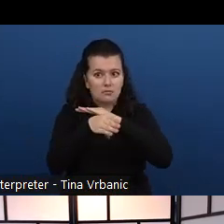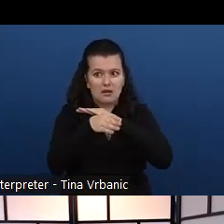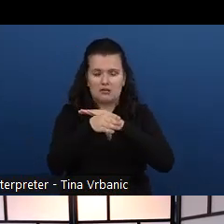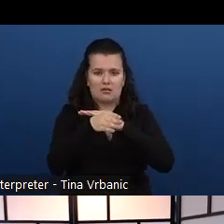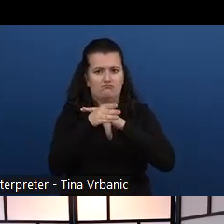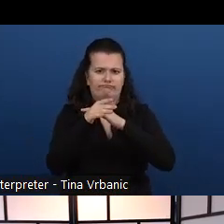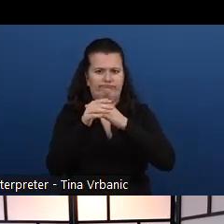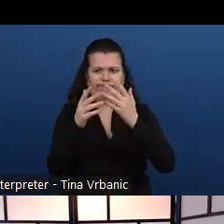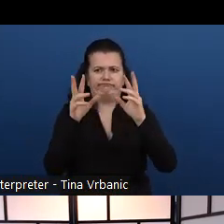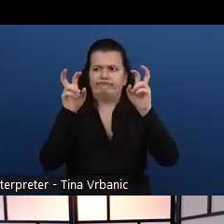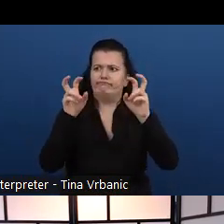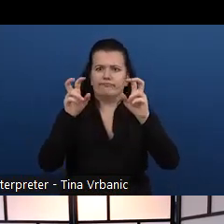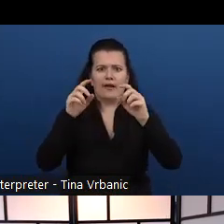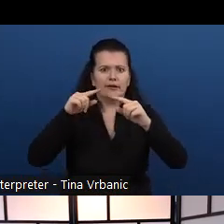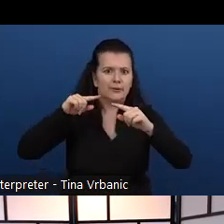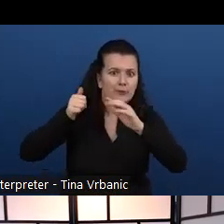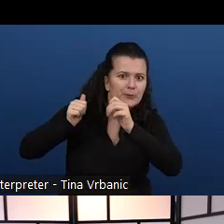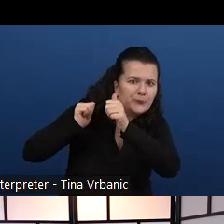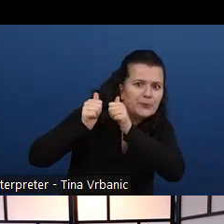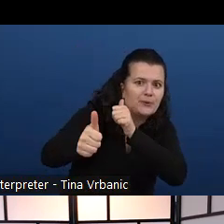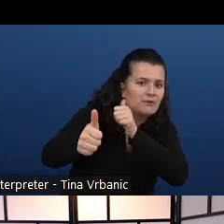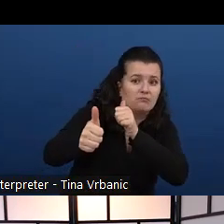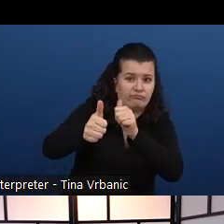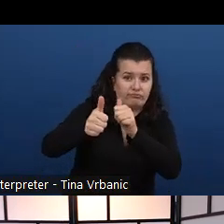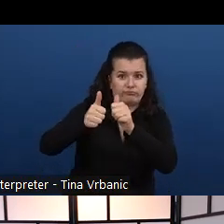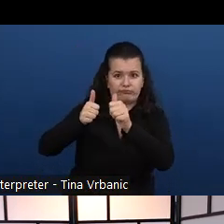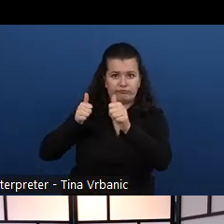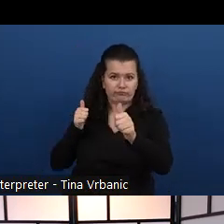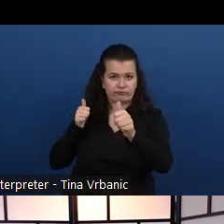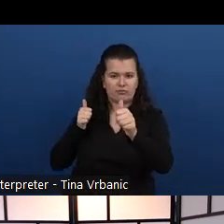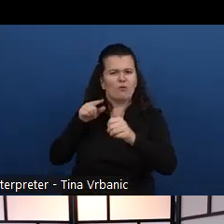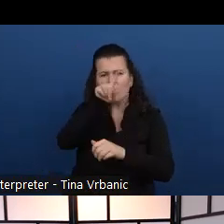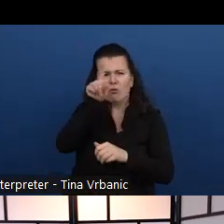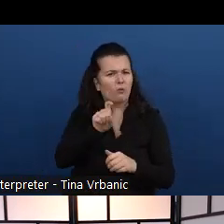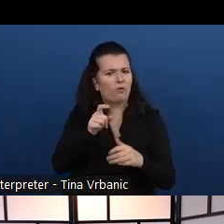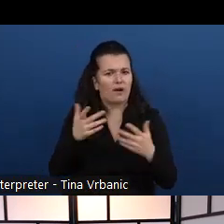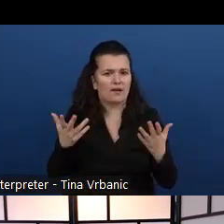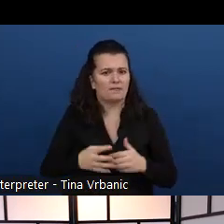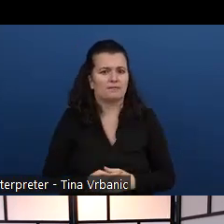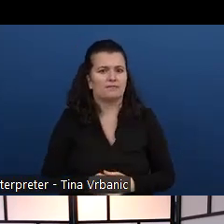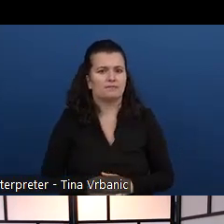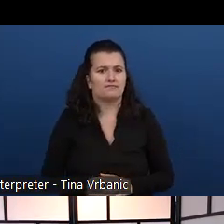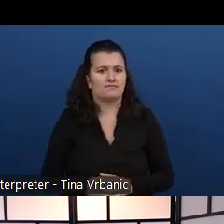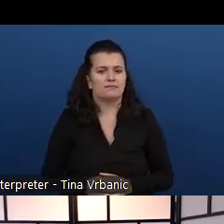I will try to address this question in two terms.